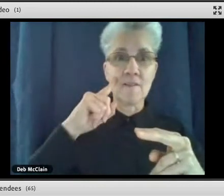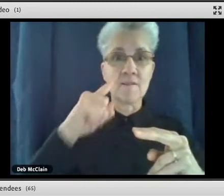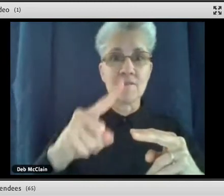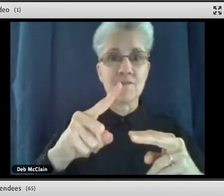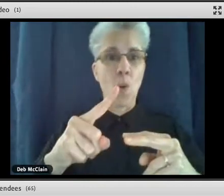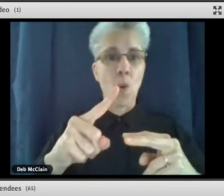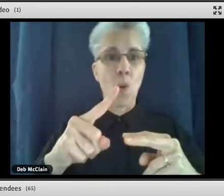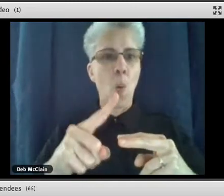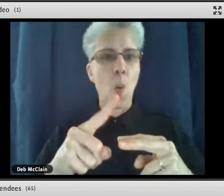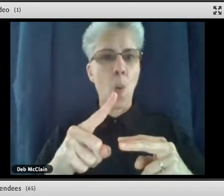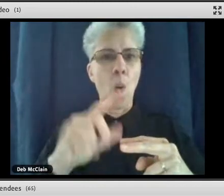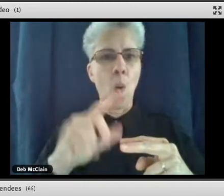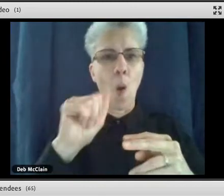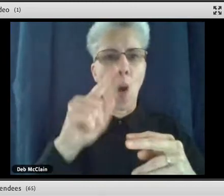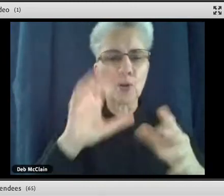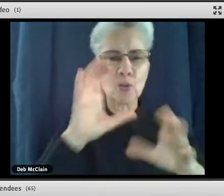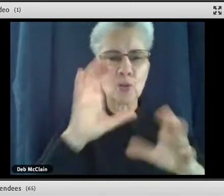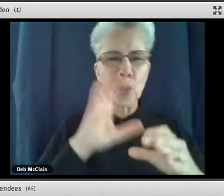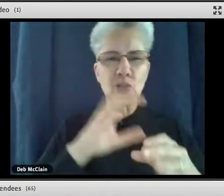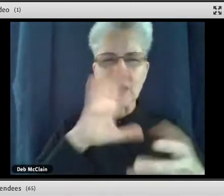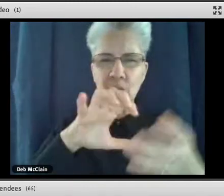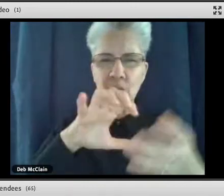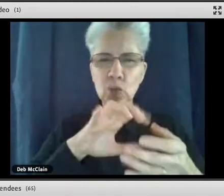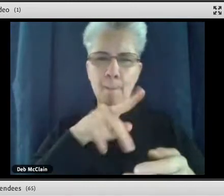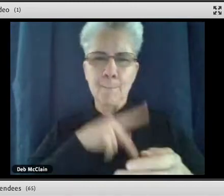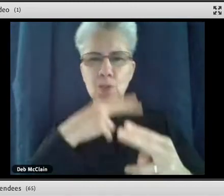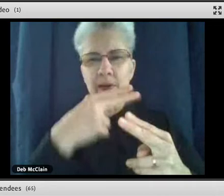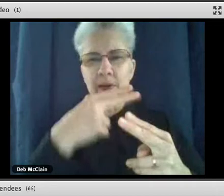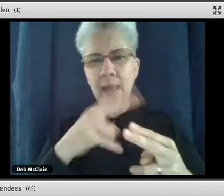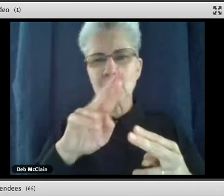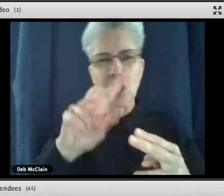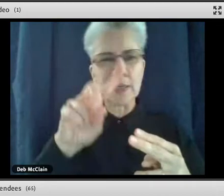Otherwise, hopefully, I will see you on August 6th for author search confusion.